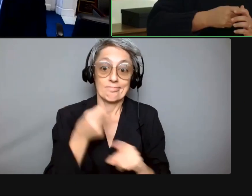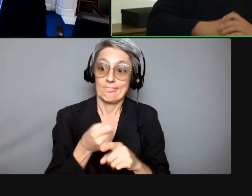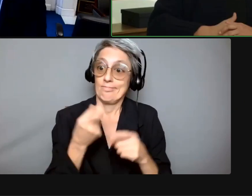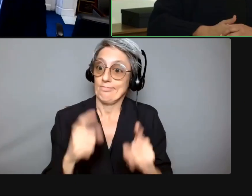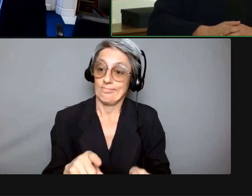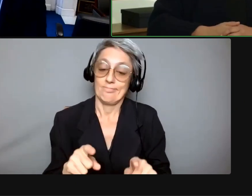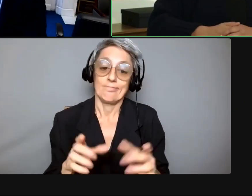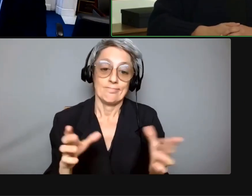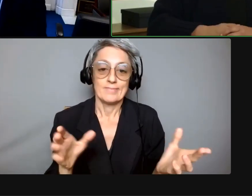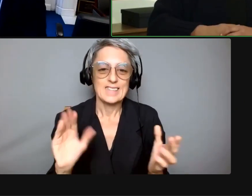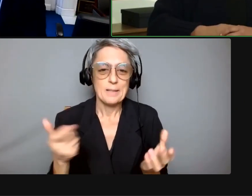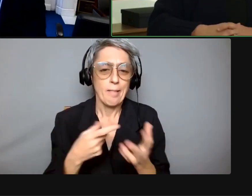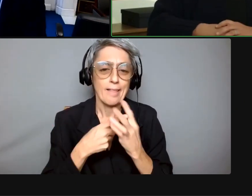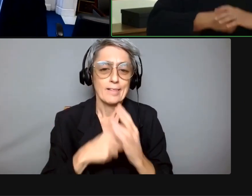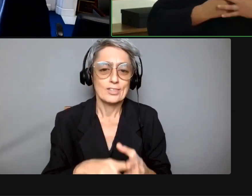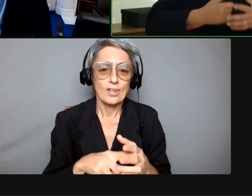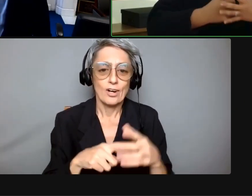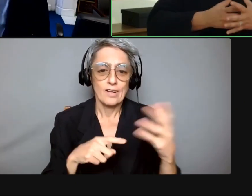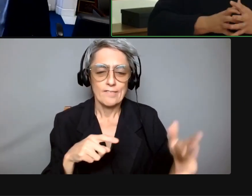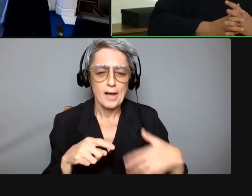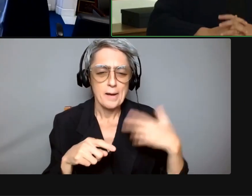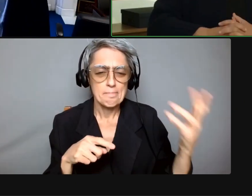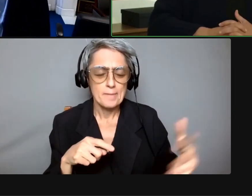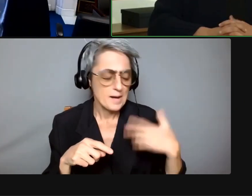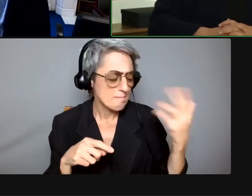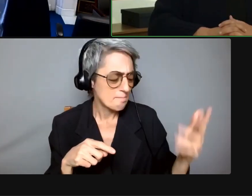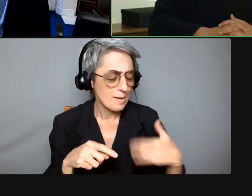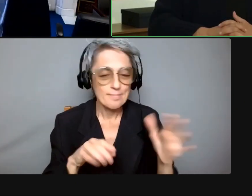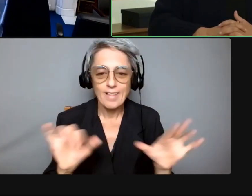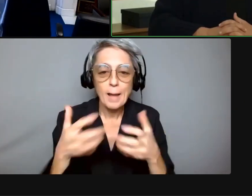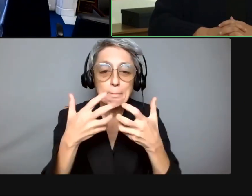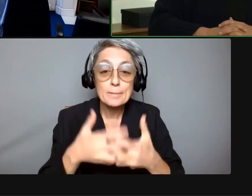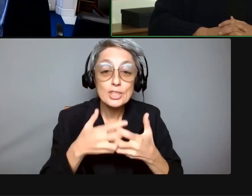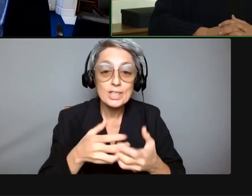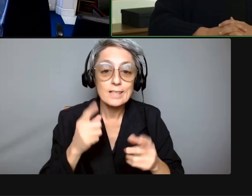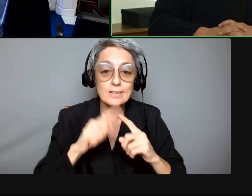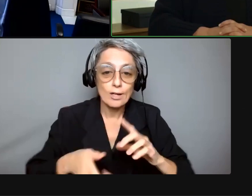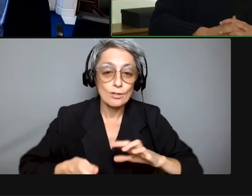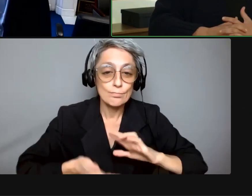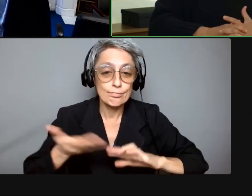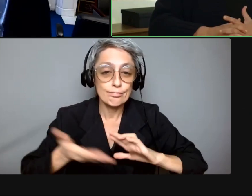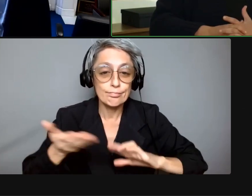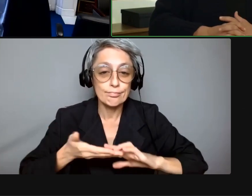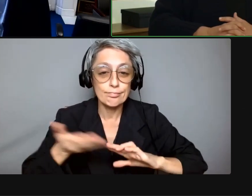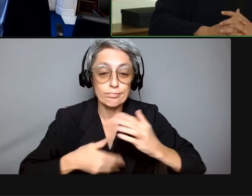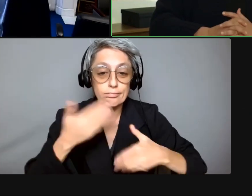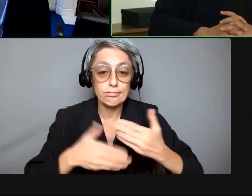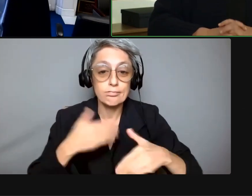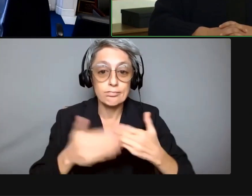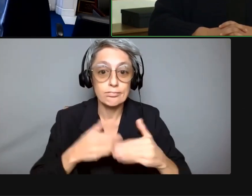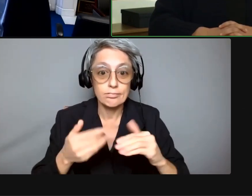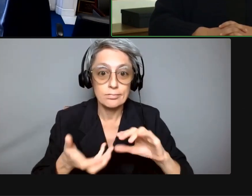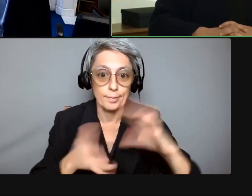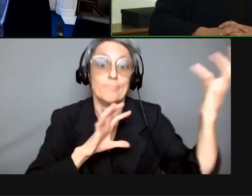you know, the the the machine starts to operate and you start to see that payoff. So hang in there if you're in that moment